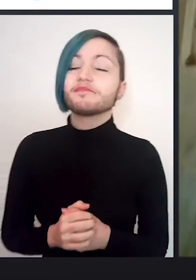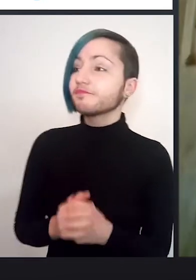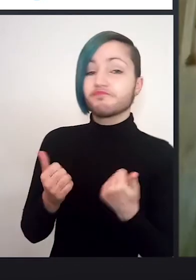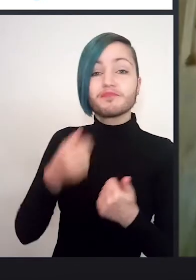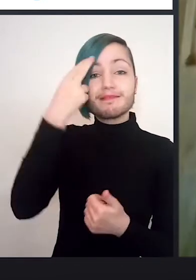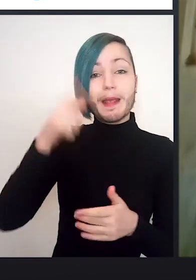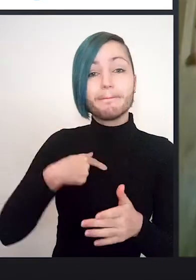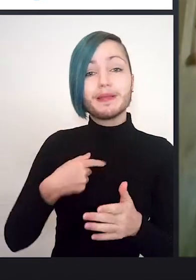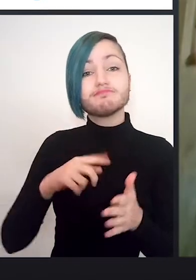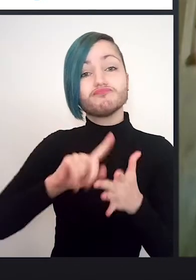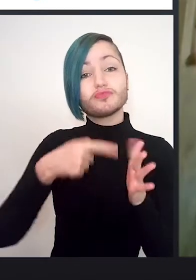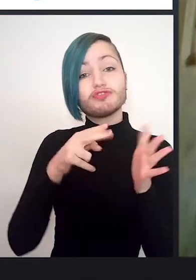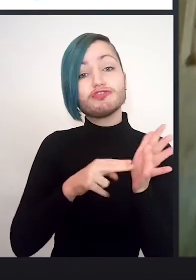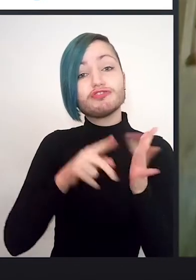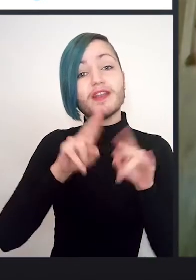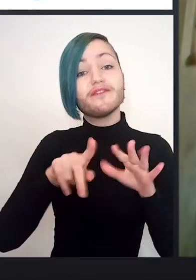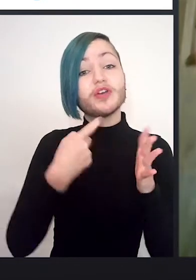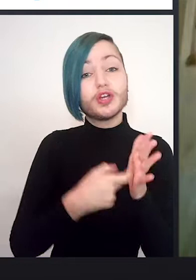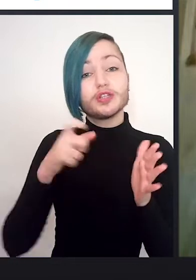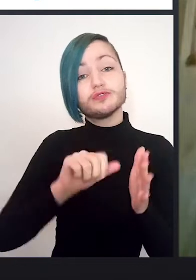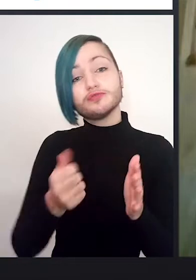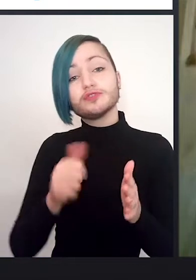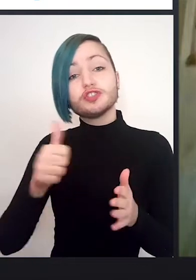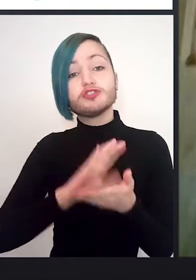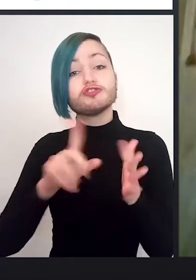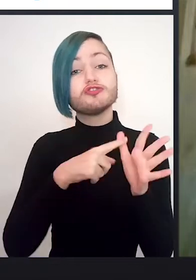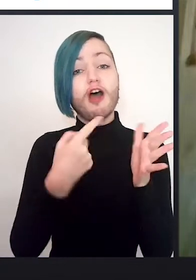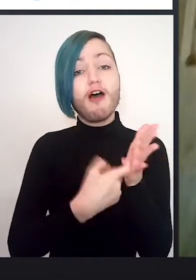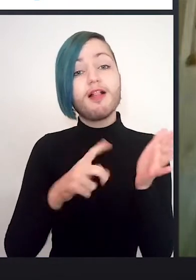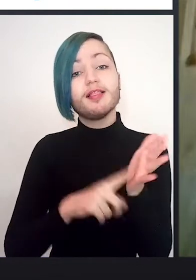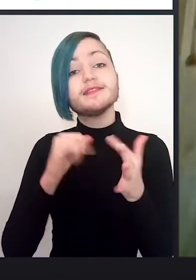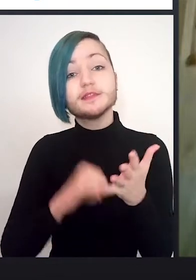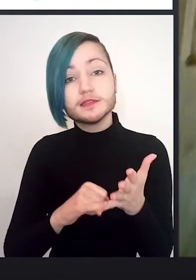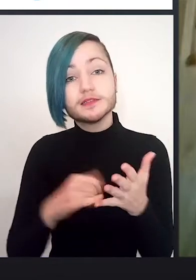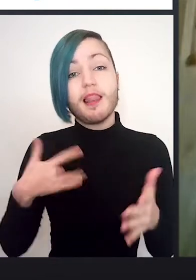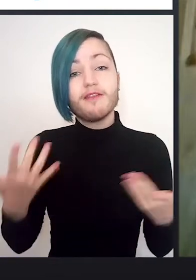My name is Jennifer Charles and I live in Penarth. I work as a